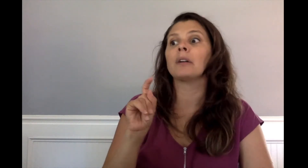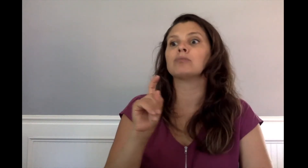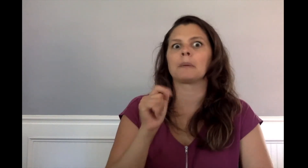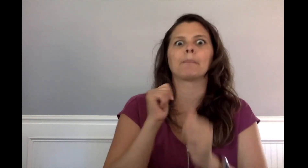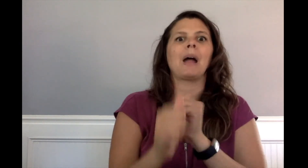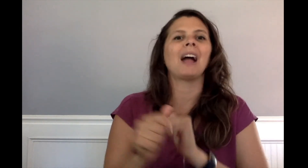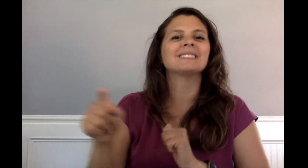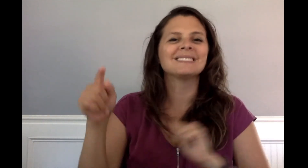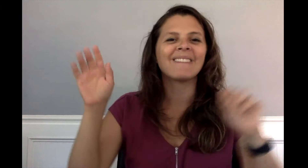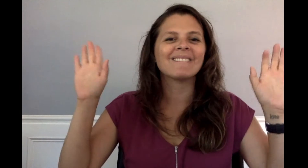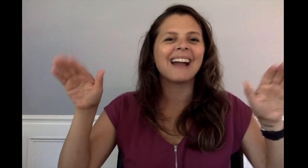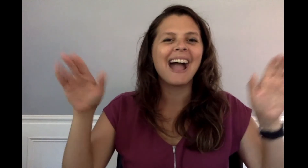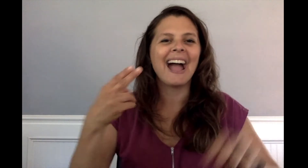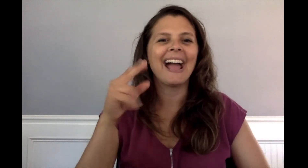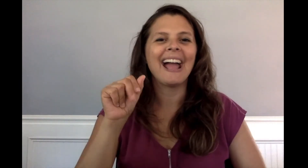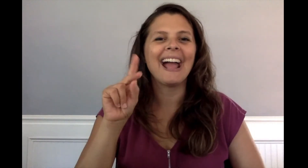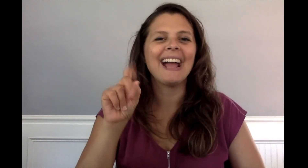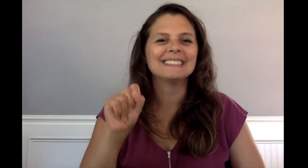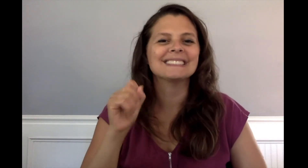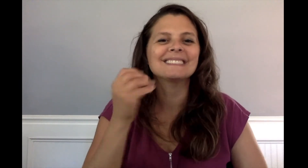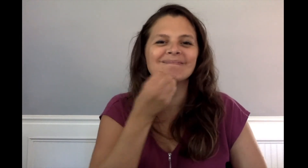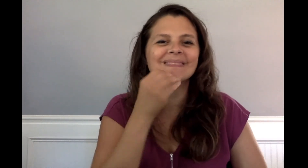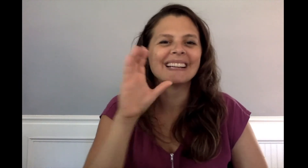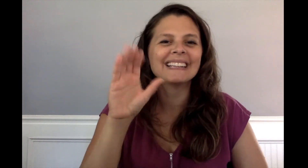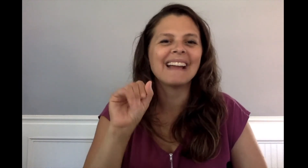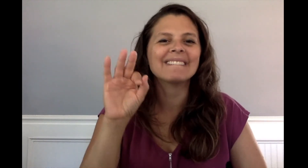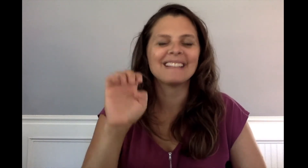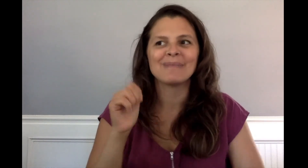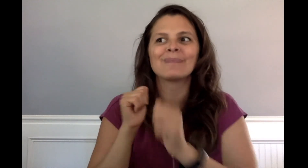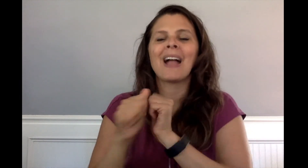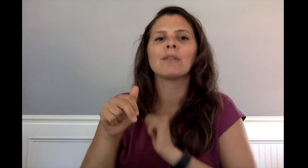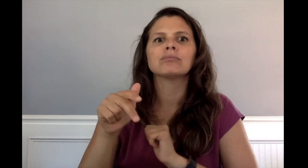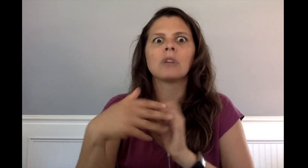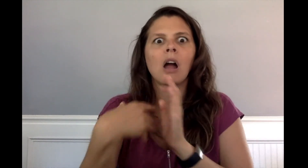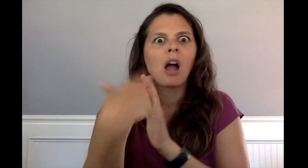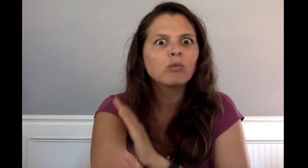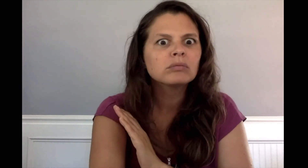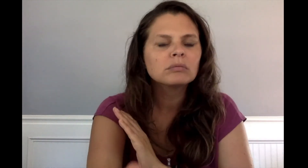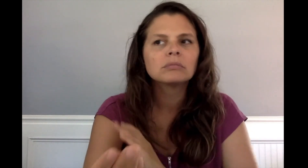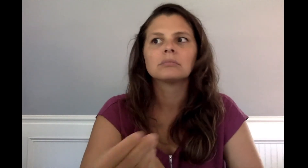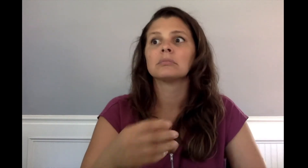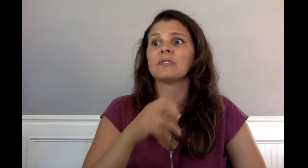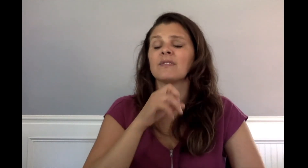Toni glided past the Flying Hands Cafe and out the front door.